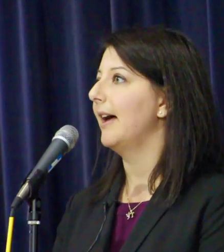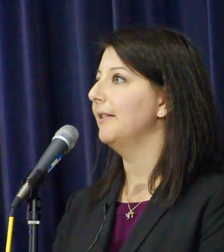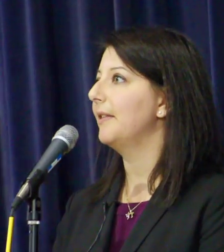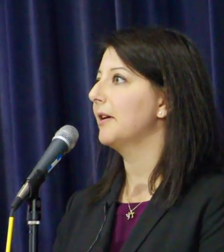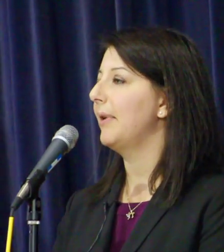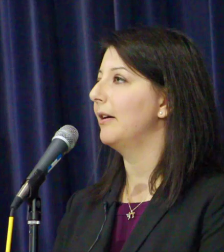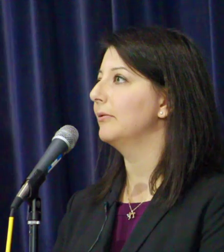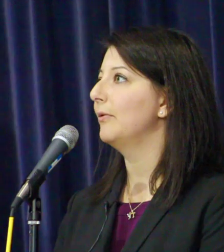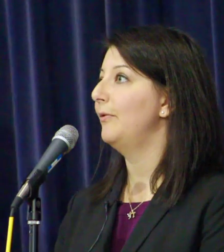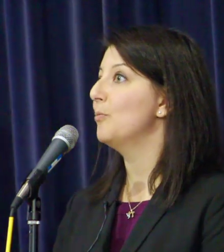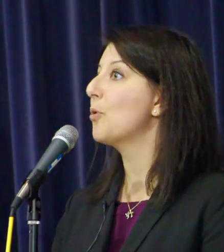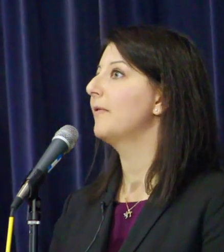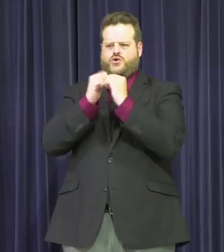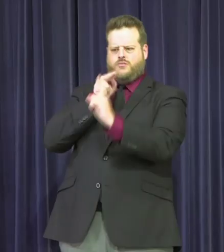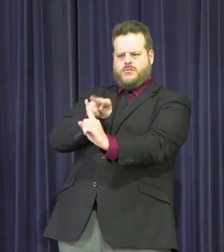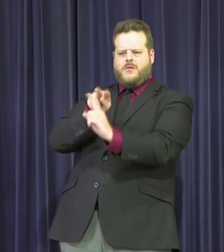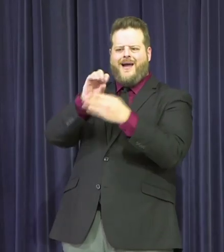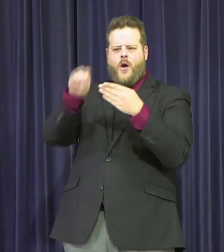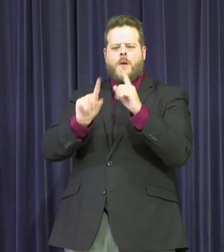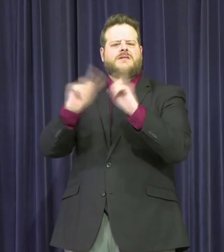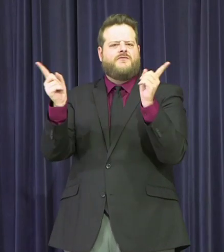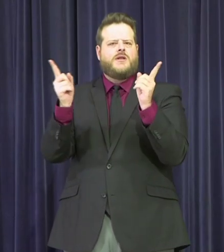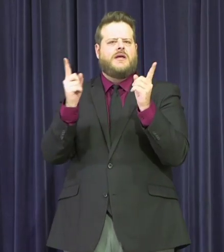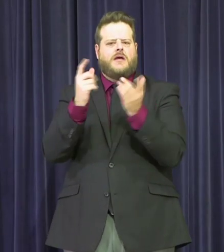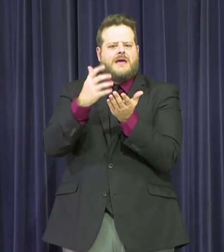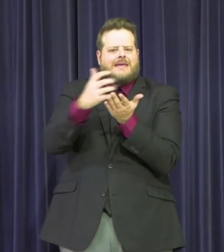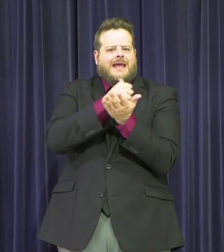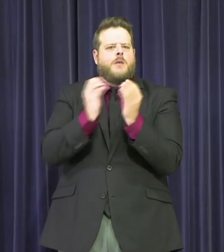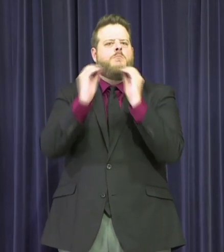To think about getting more value out of every dollar we spend.